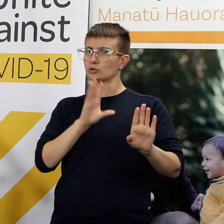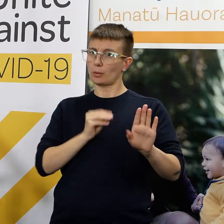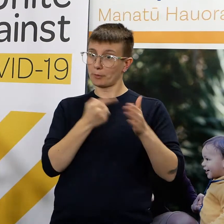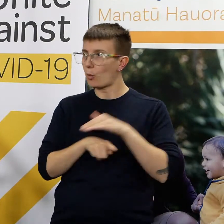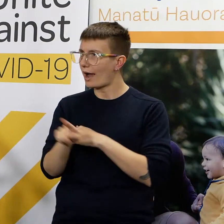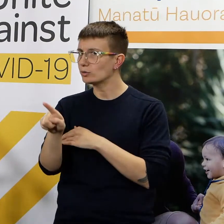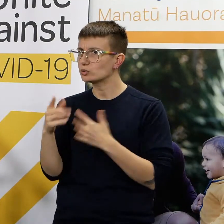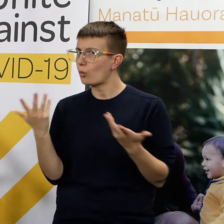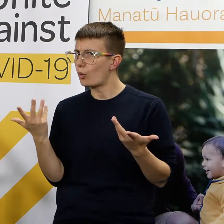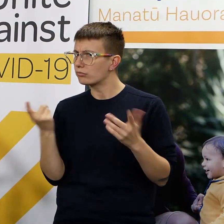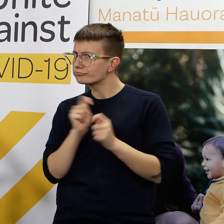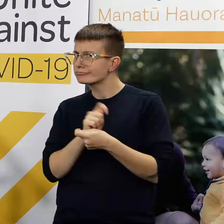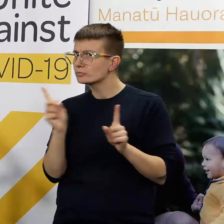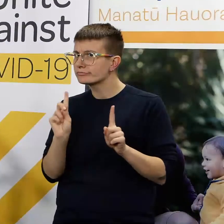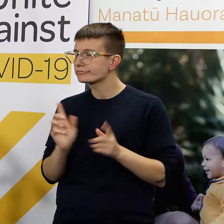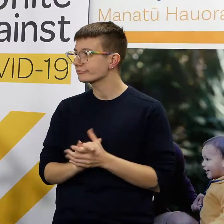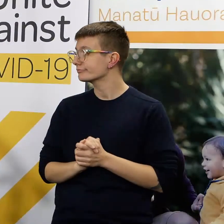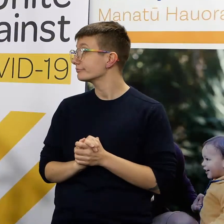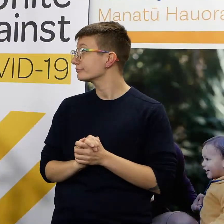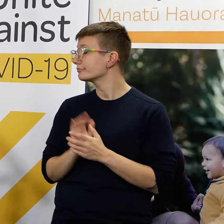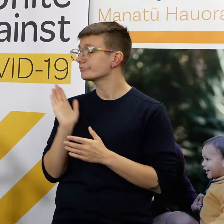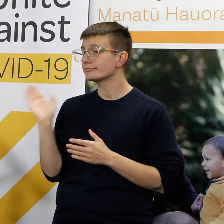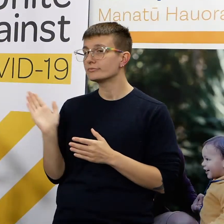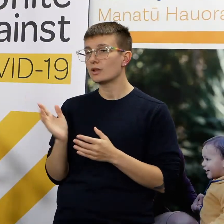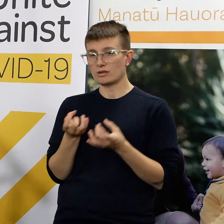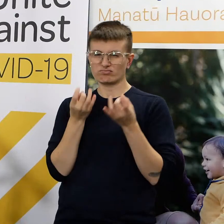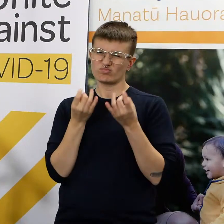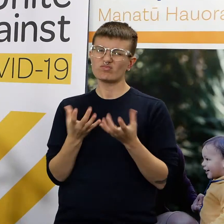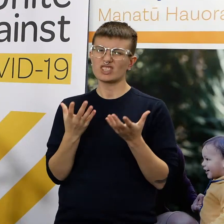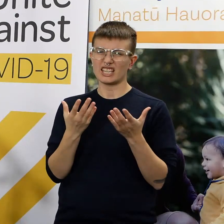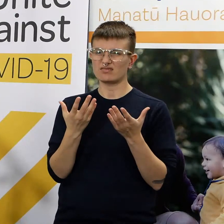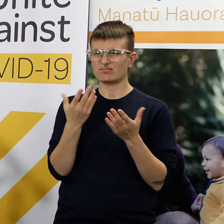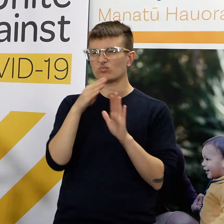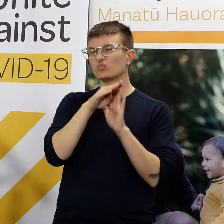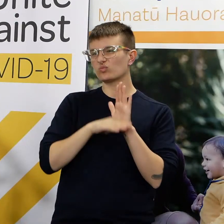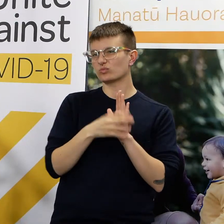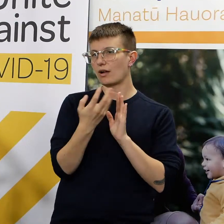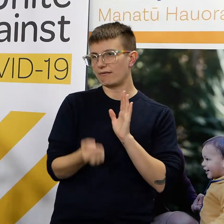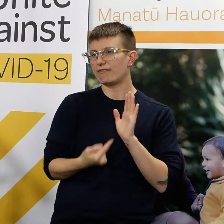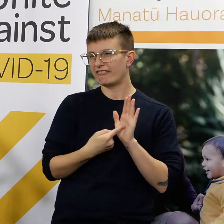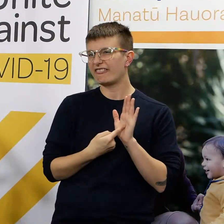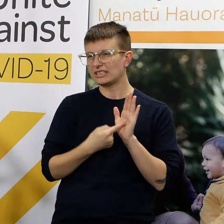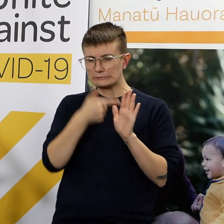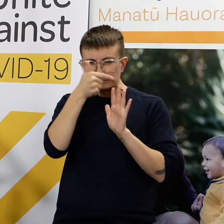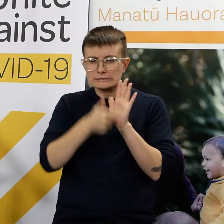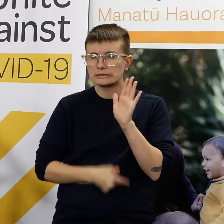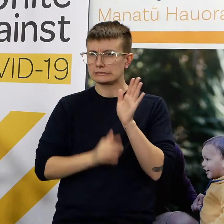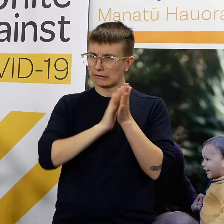There is already a very detailed and clear process for applying for and criteria are laid out for explicitly